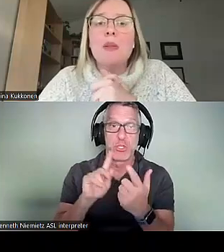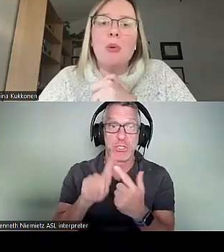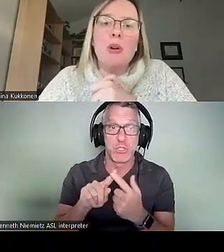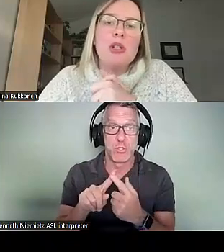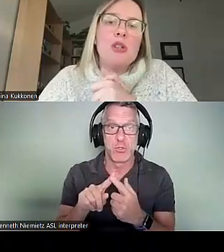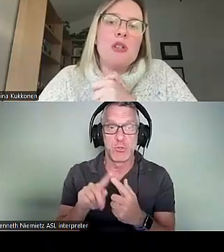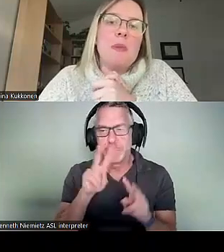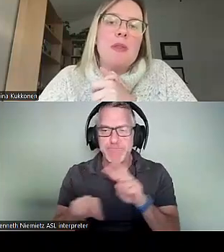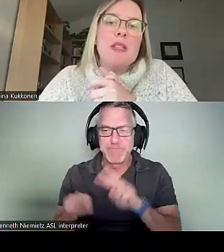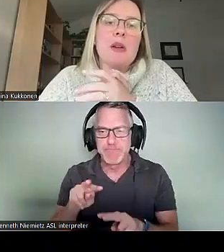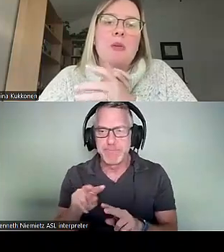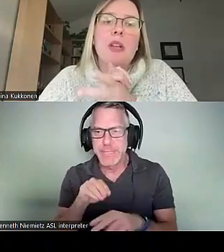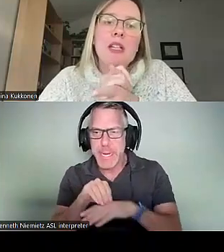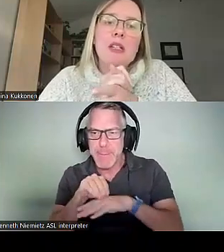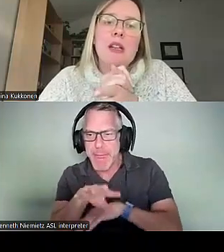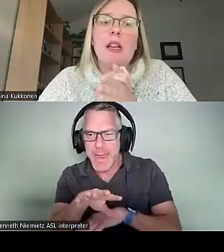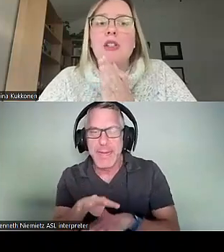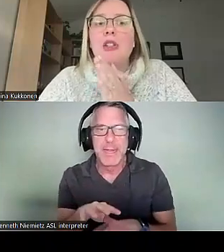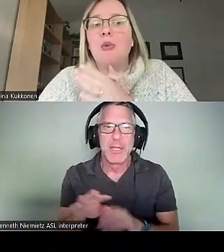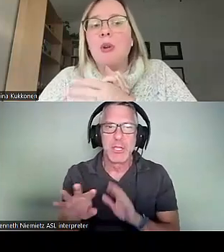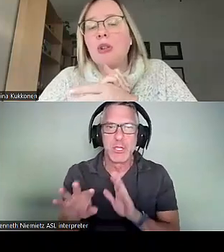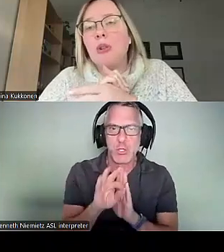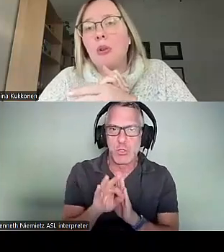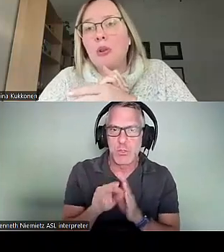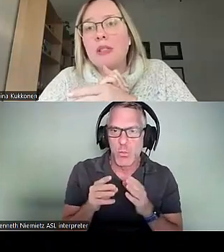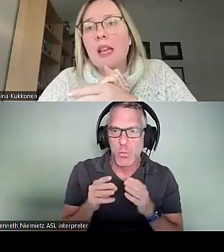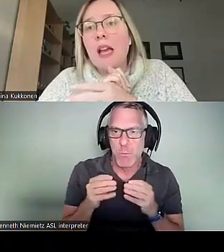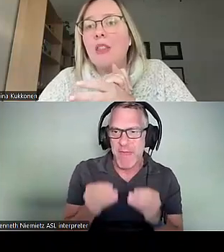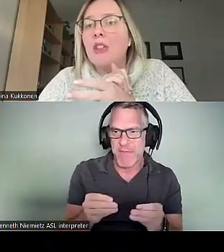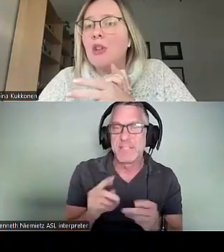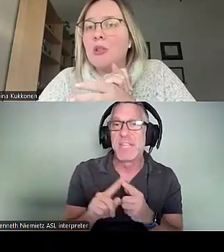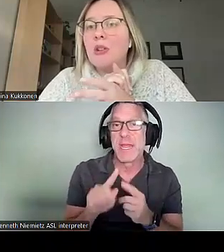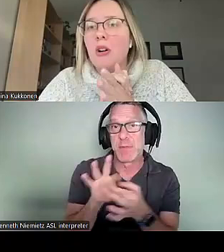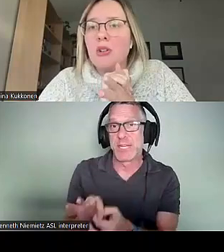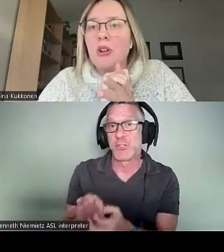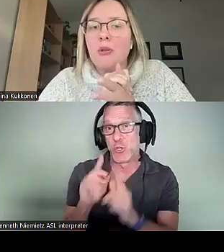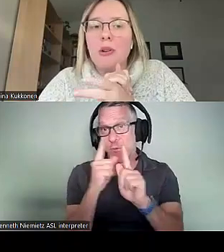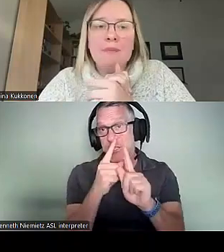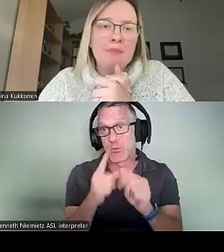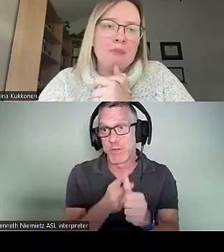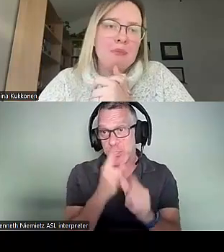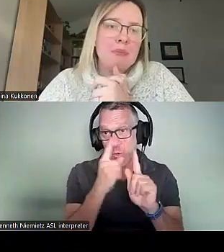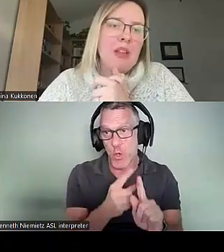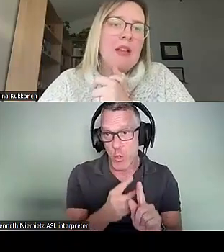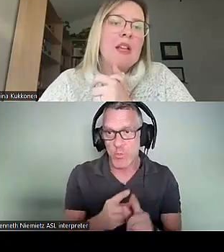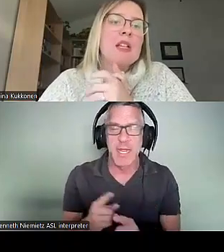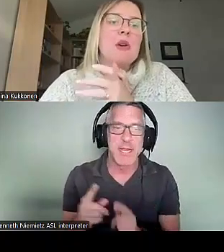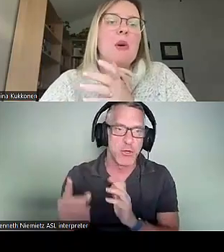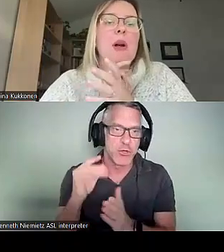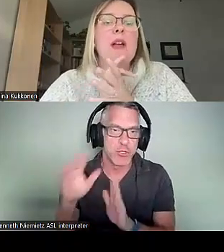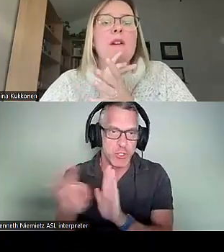it's important to choose methods that relate again to your original goals and the chosen art genre.